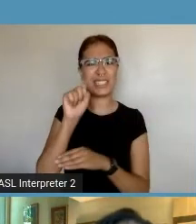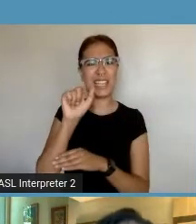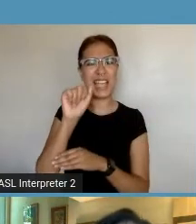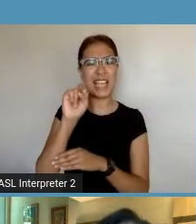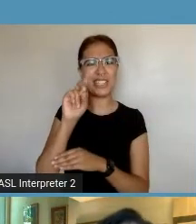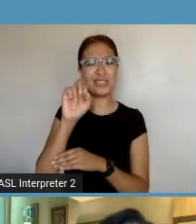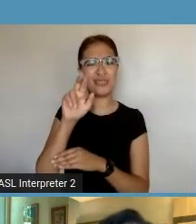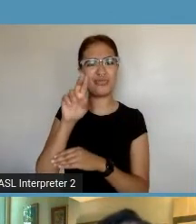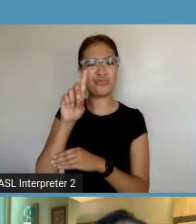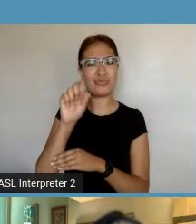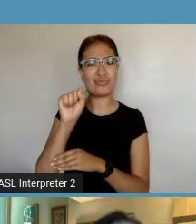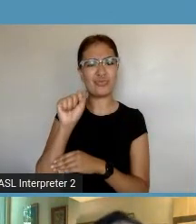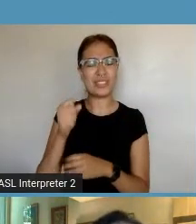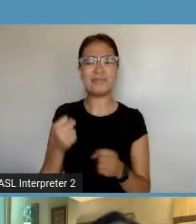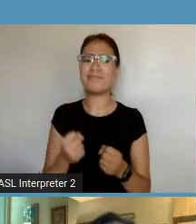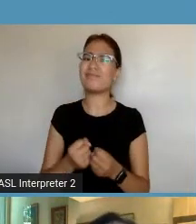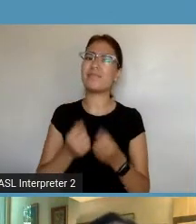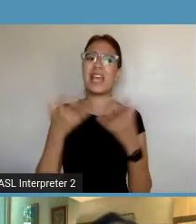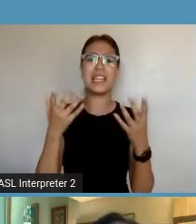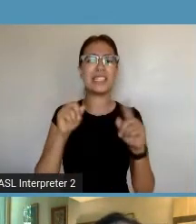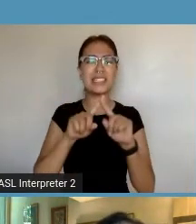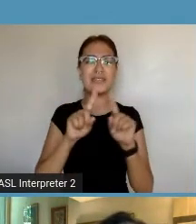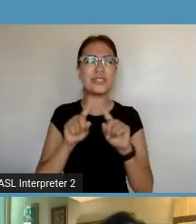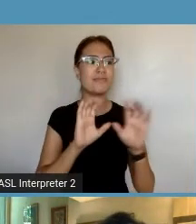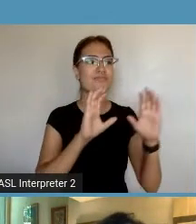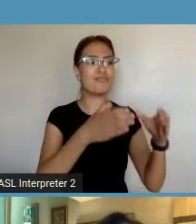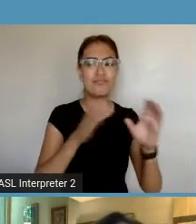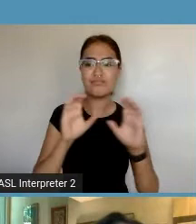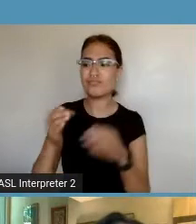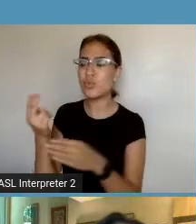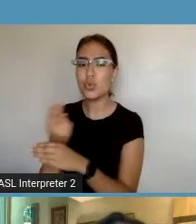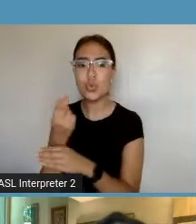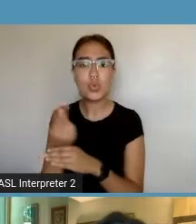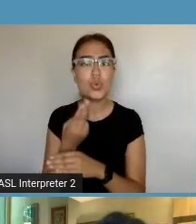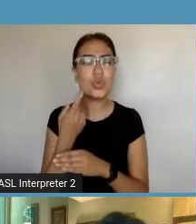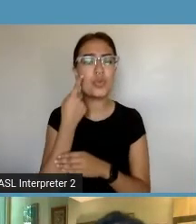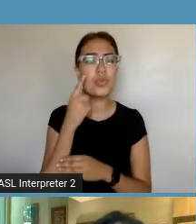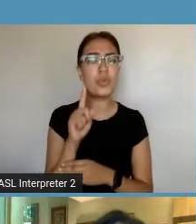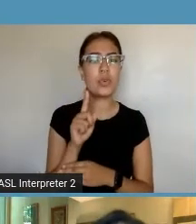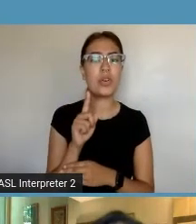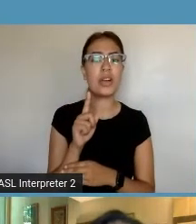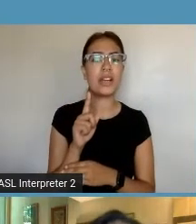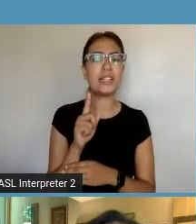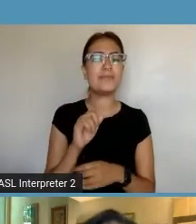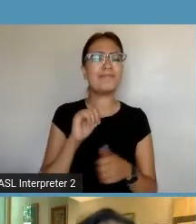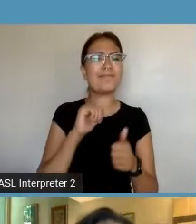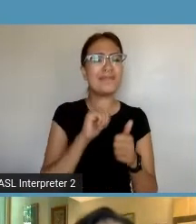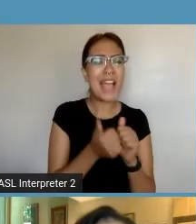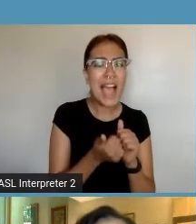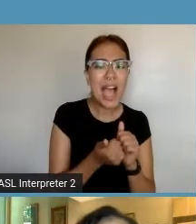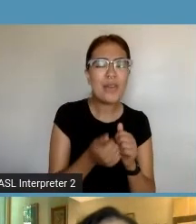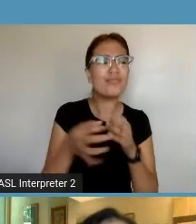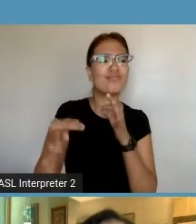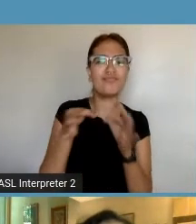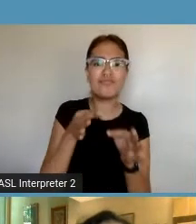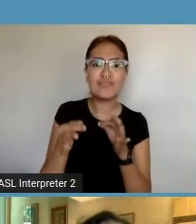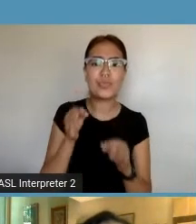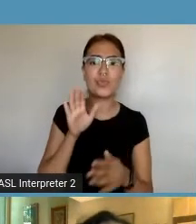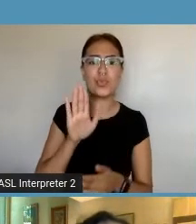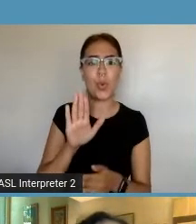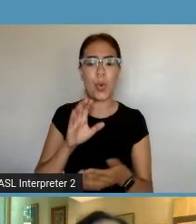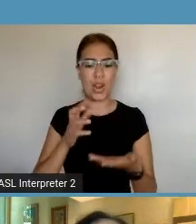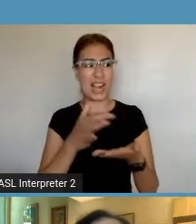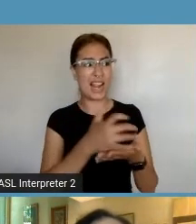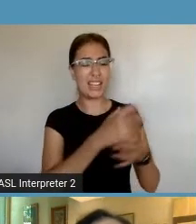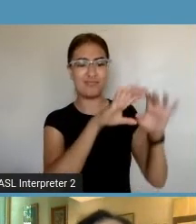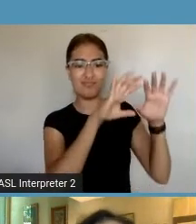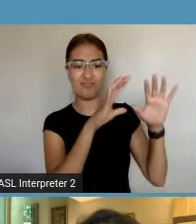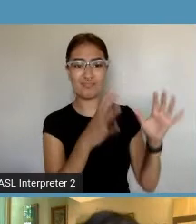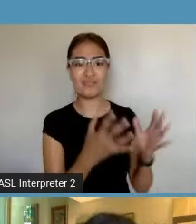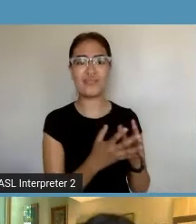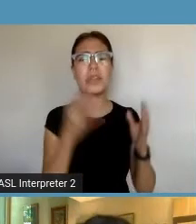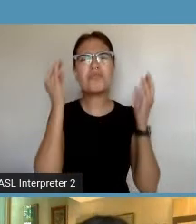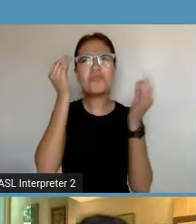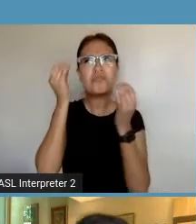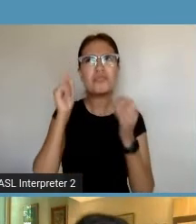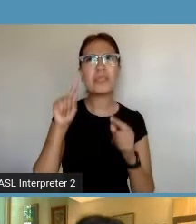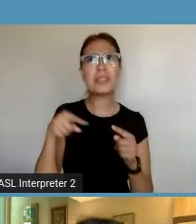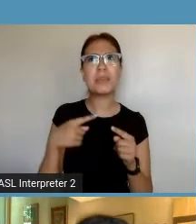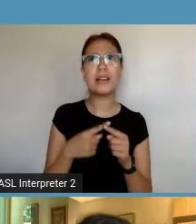dozens of fields to use in terms of how you want to describe your collection, but think practically